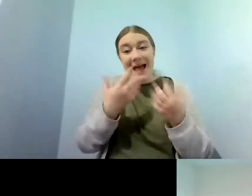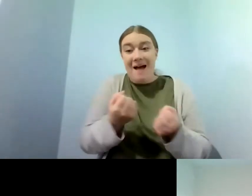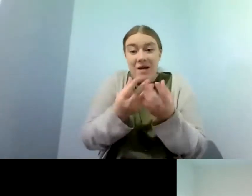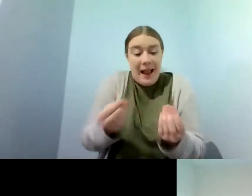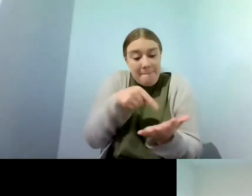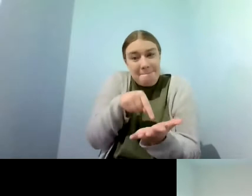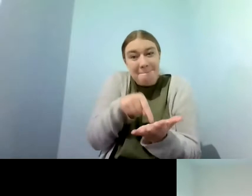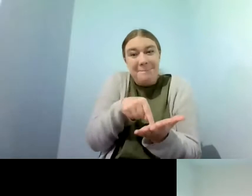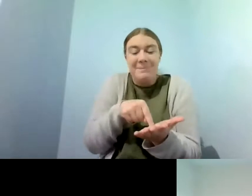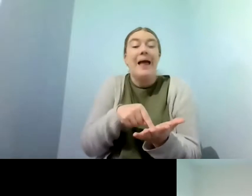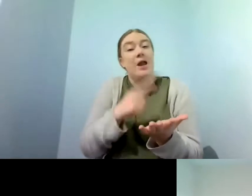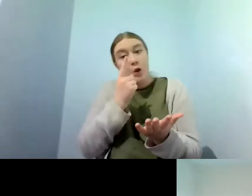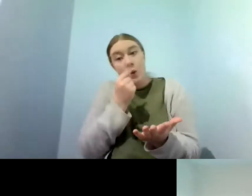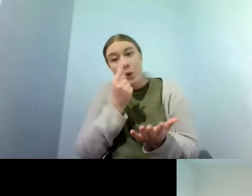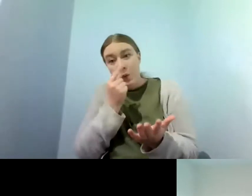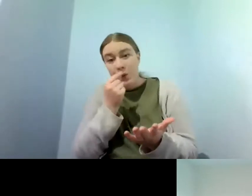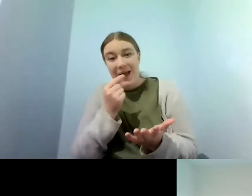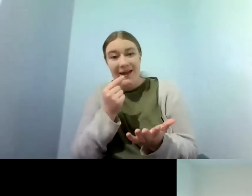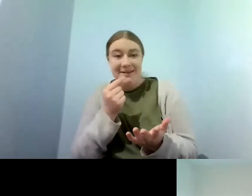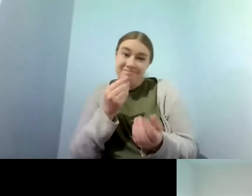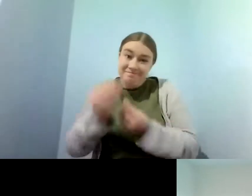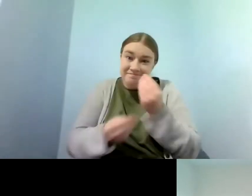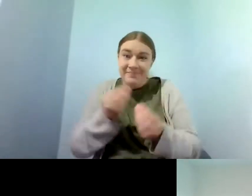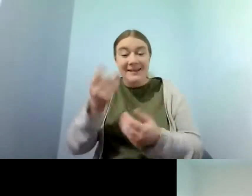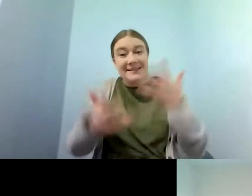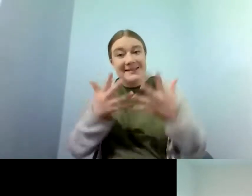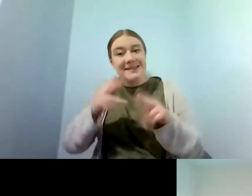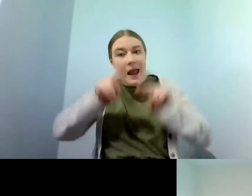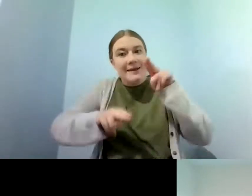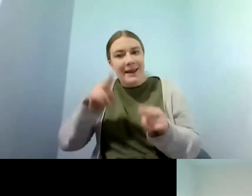and you can do some really uh great things with statistical analysis now to compensate for that